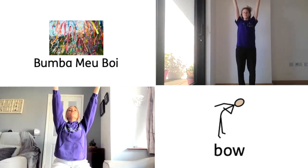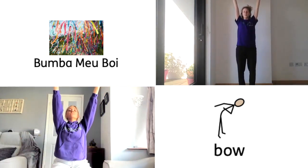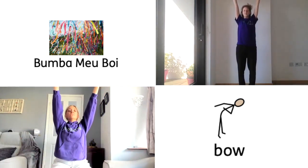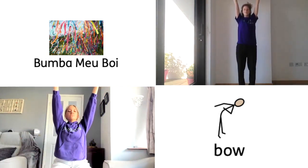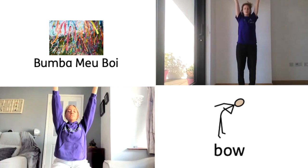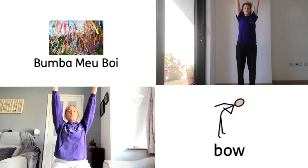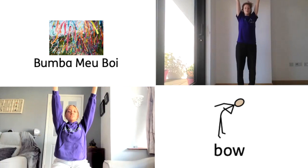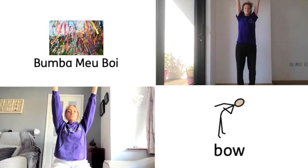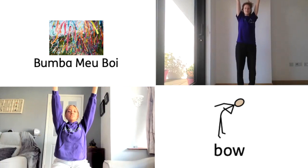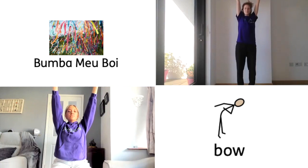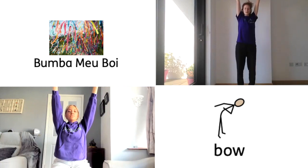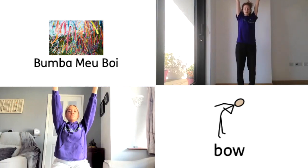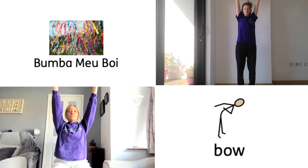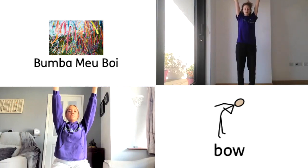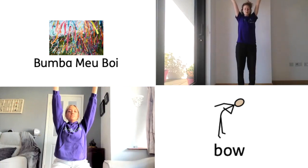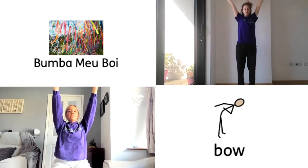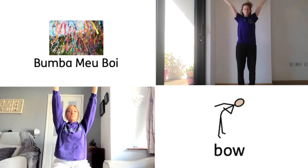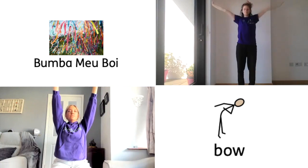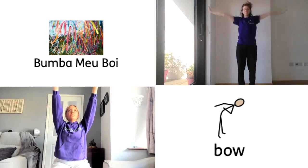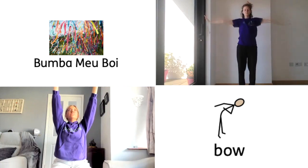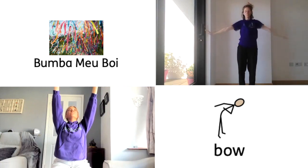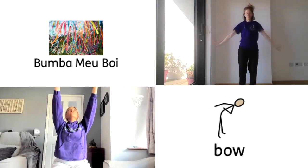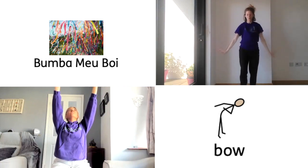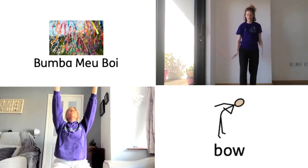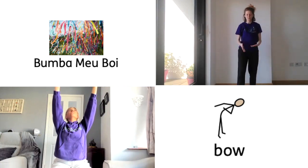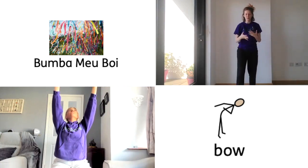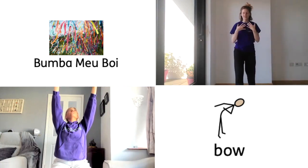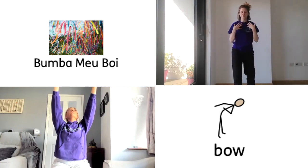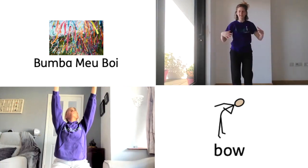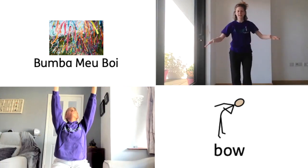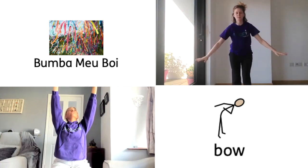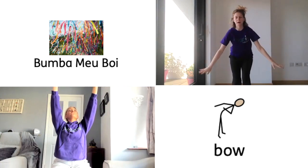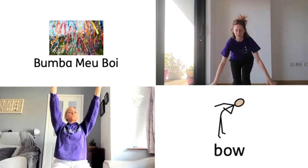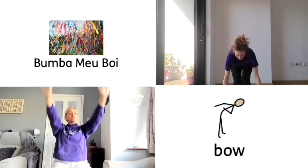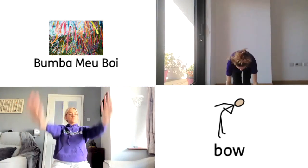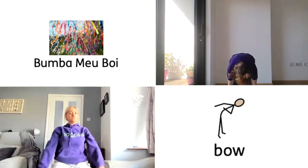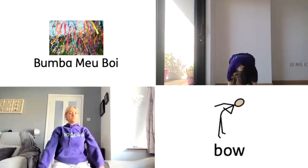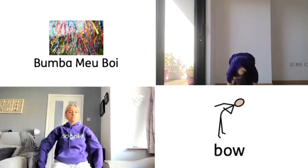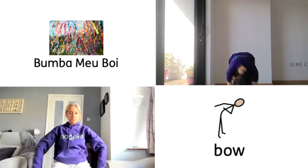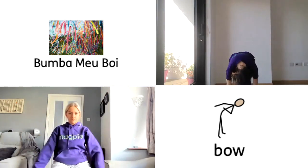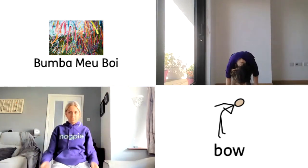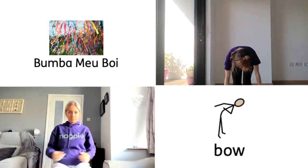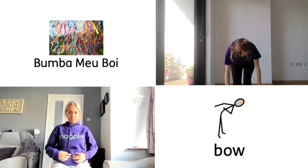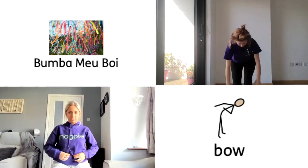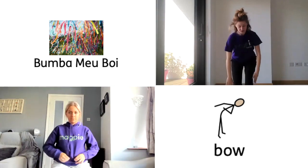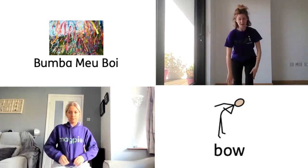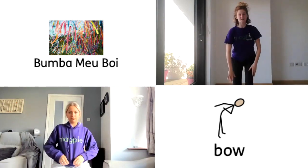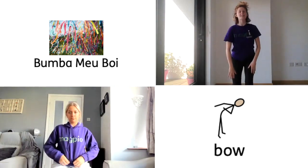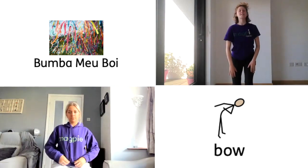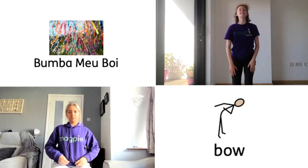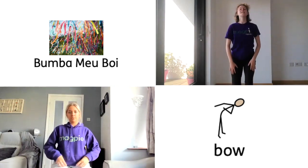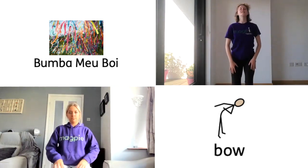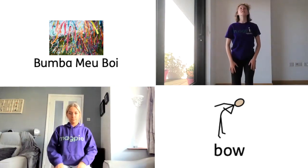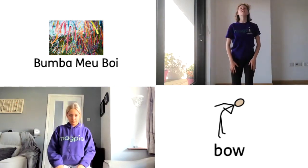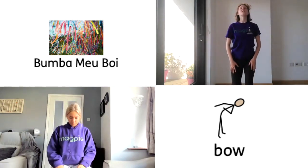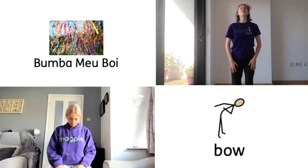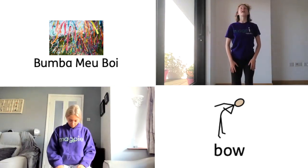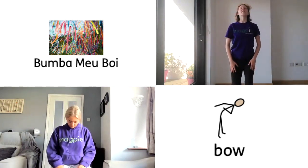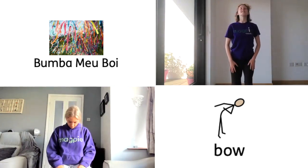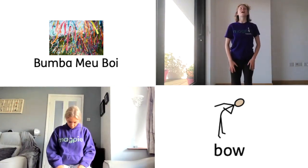might go on your tiptoes or you might just think about your head and chest rising up